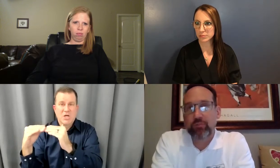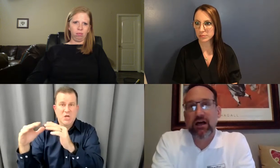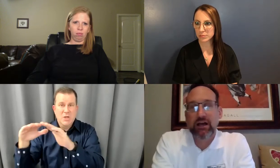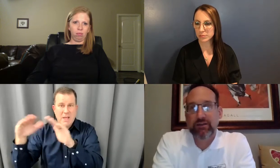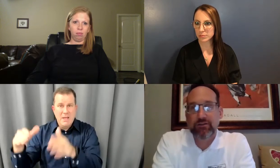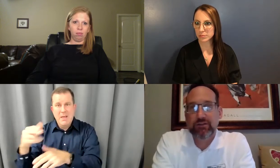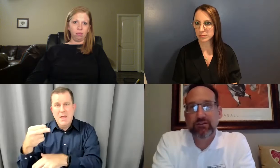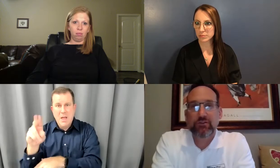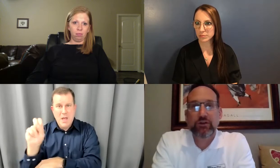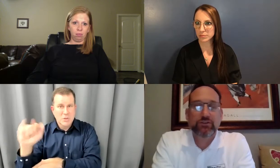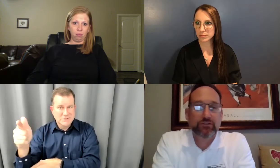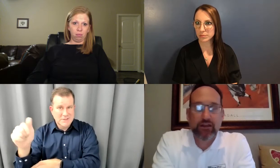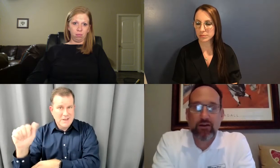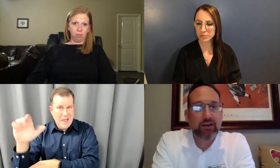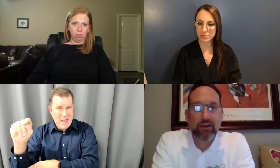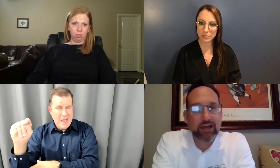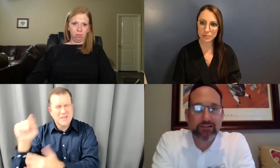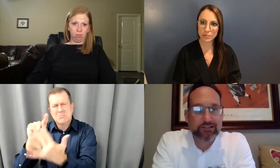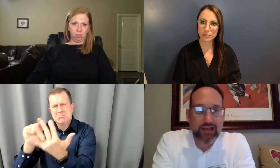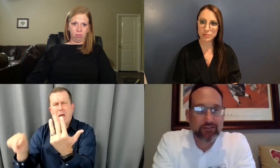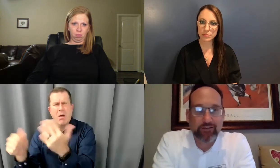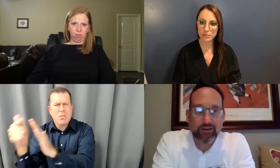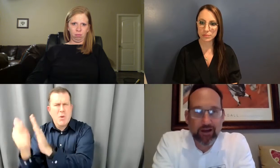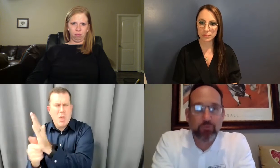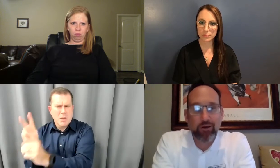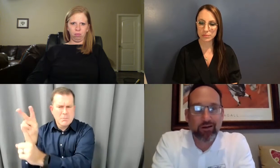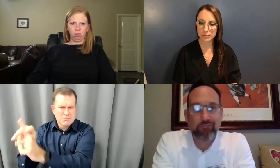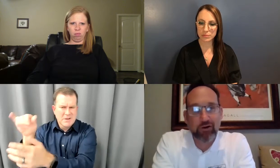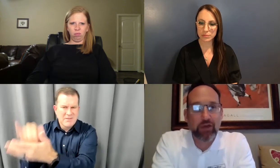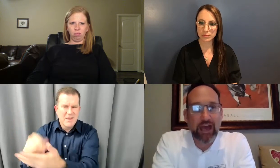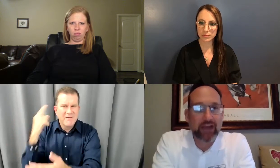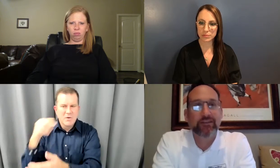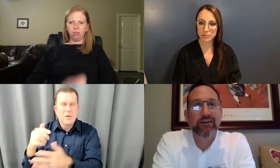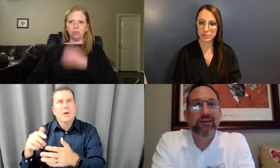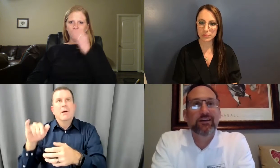that apply in unique situations the Healthcare Access Act, the Help America Vote Act,